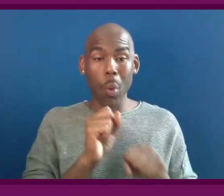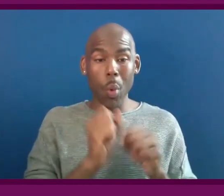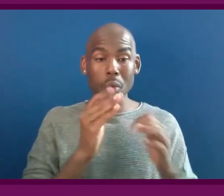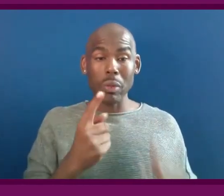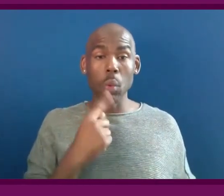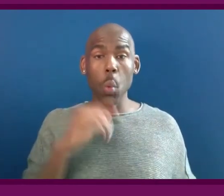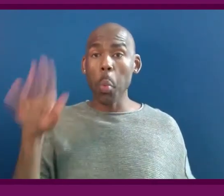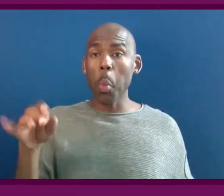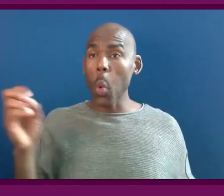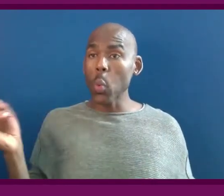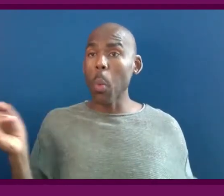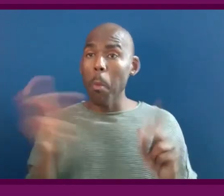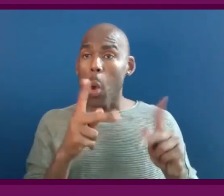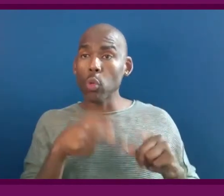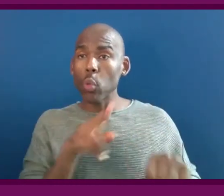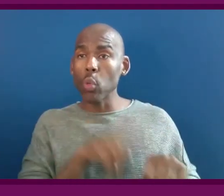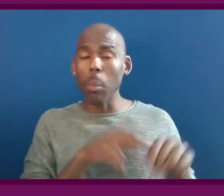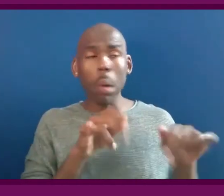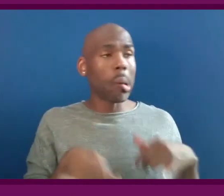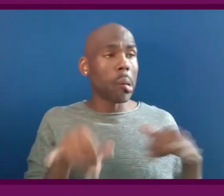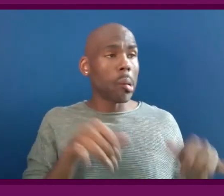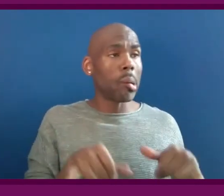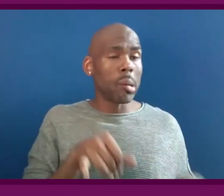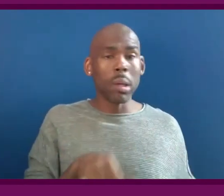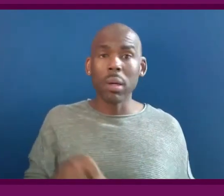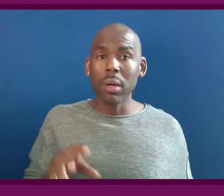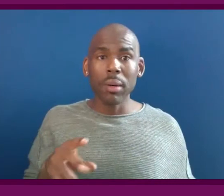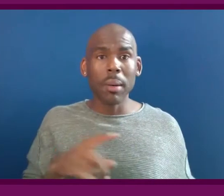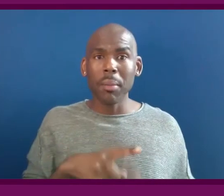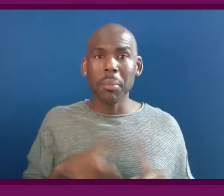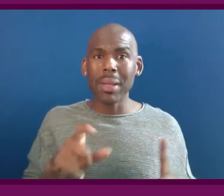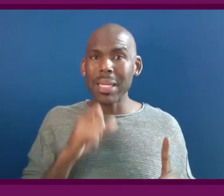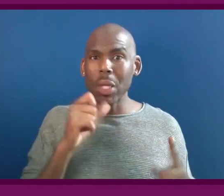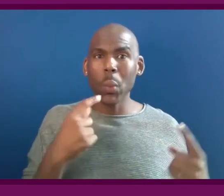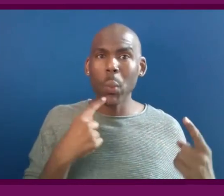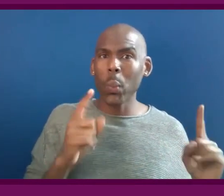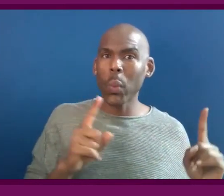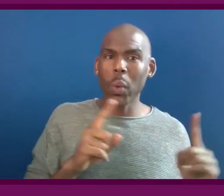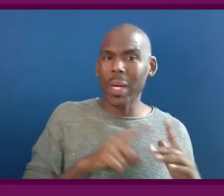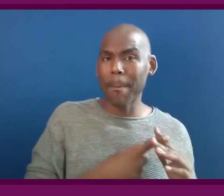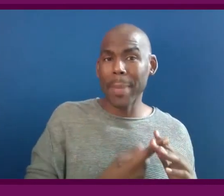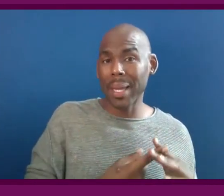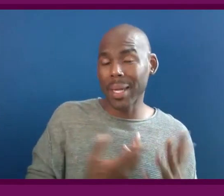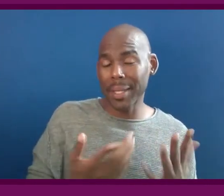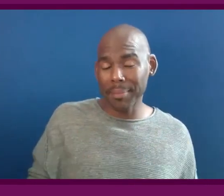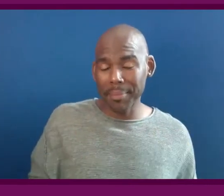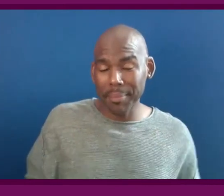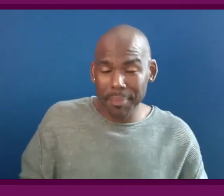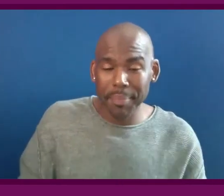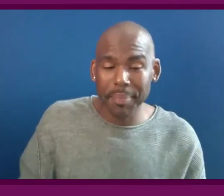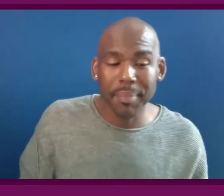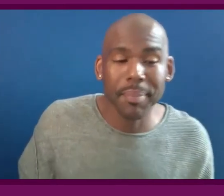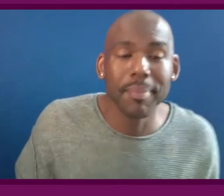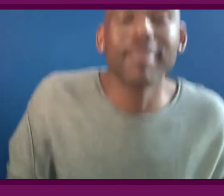Let's go back to normal." Normal, so-called. Well, normal was never working to begin with, honestly. Kamilah Martin-Proctor: No.